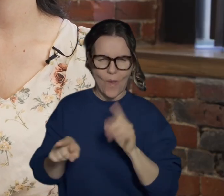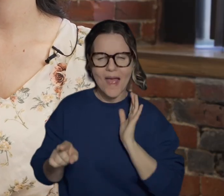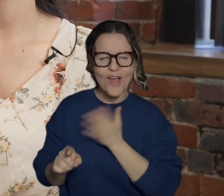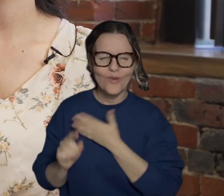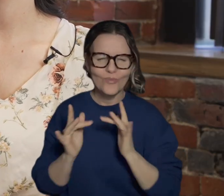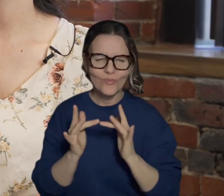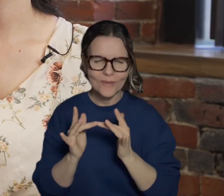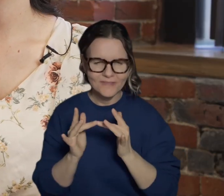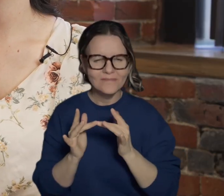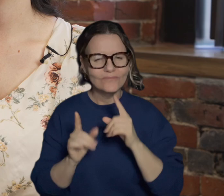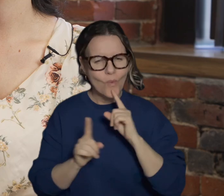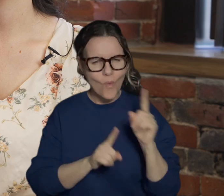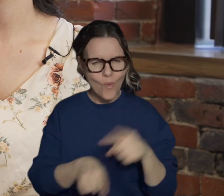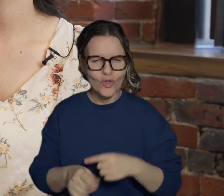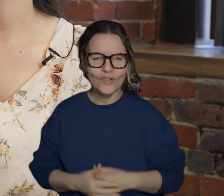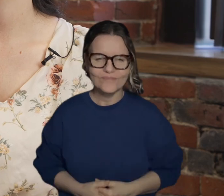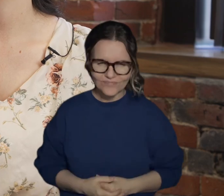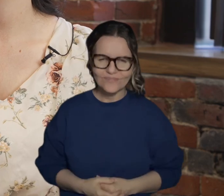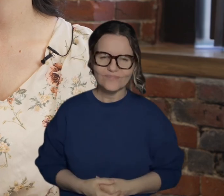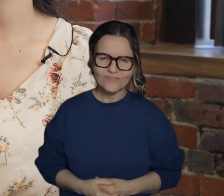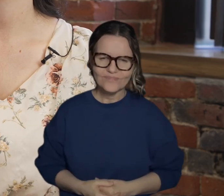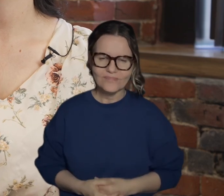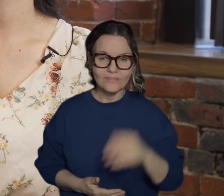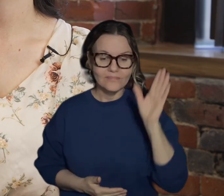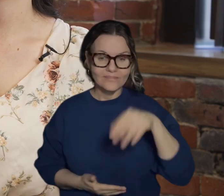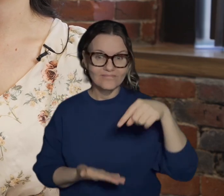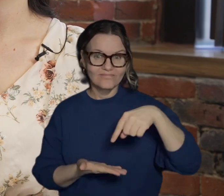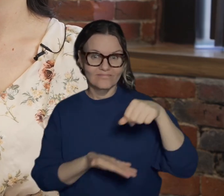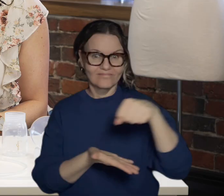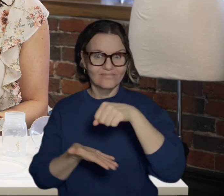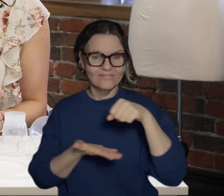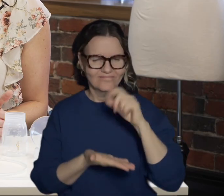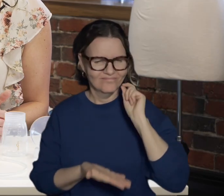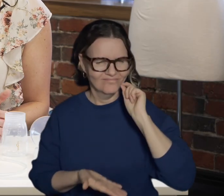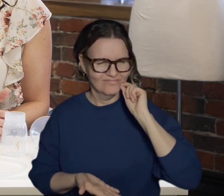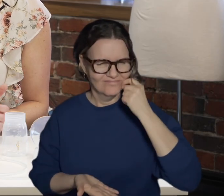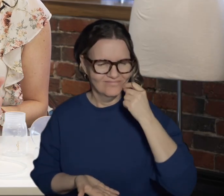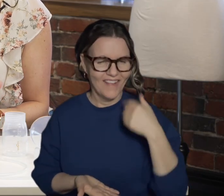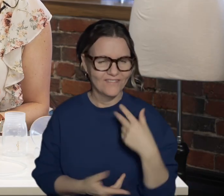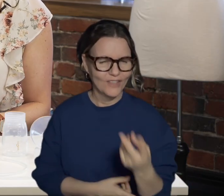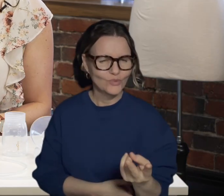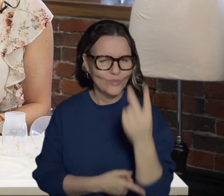visit us at Acelleron.com/order to place your order today special features for the Spectra